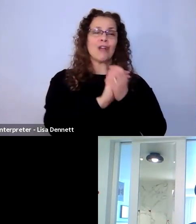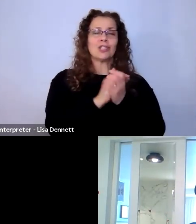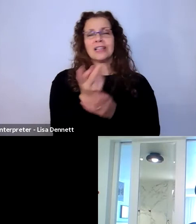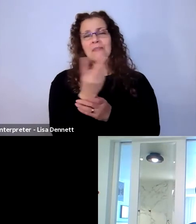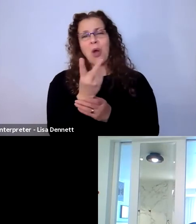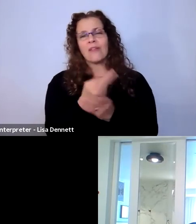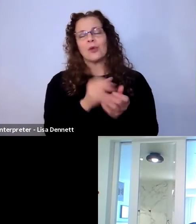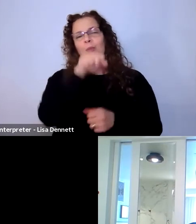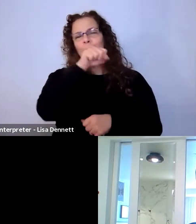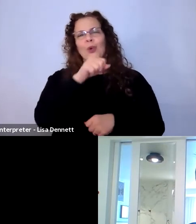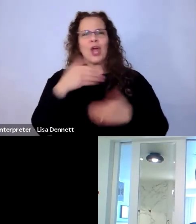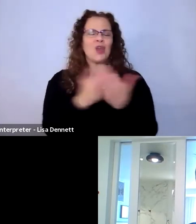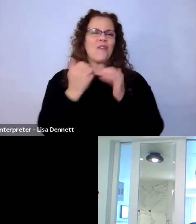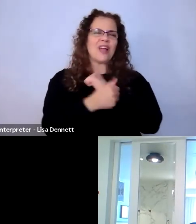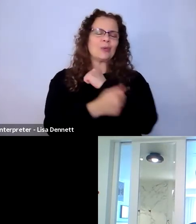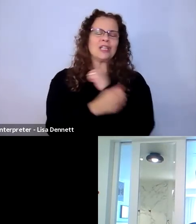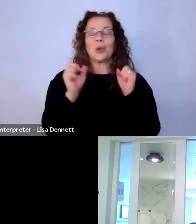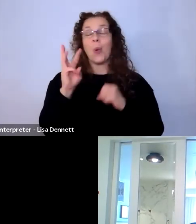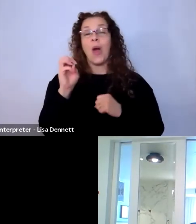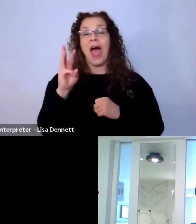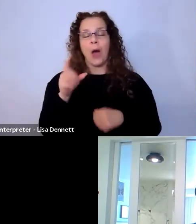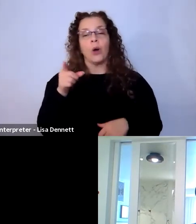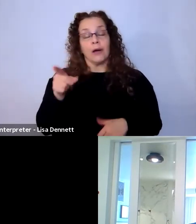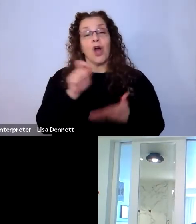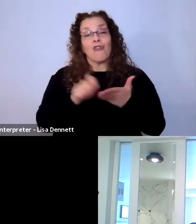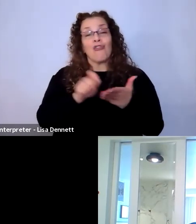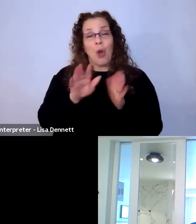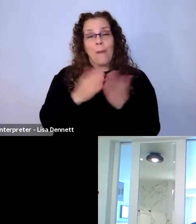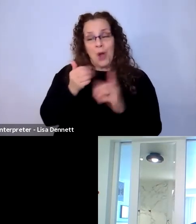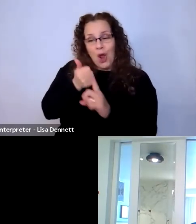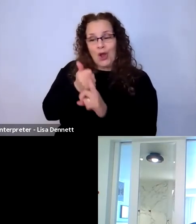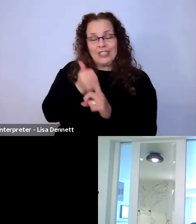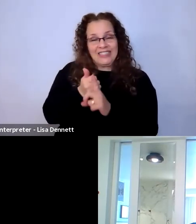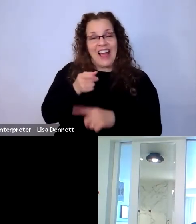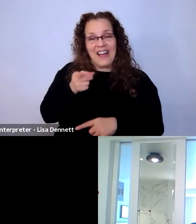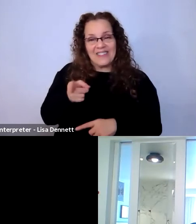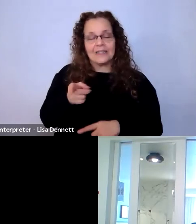wow well laney wrote a book that really changed my thinking about so much.